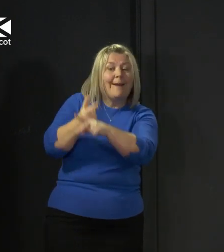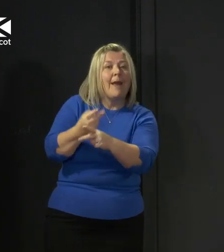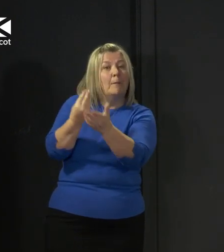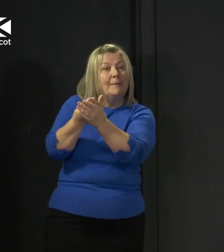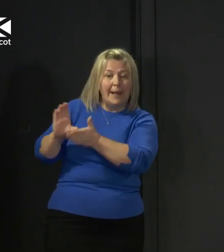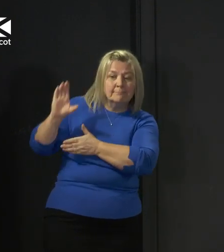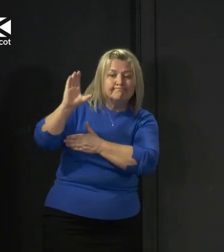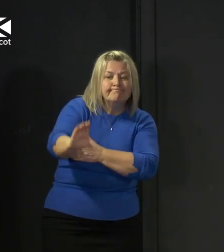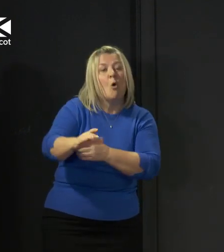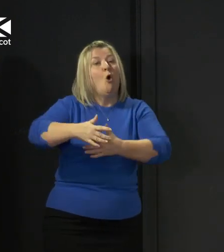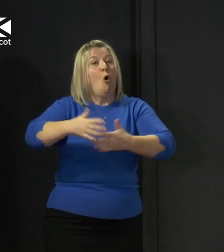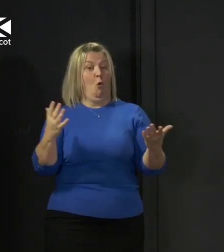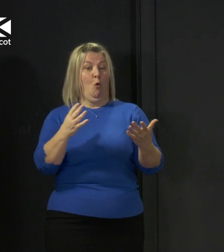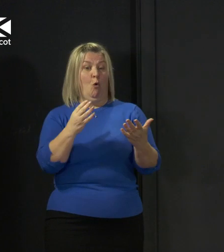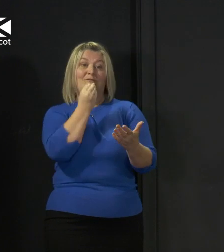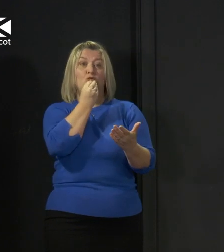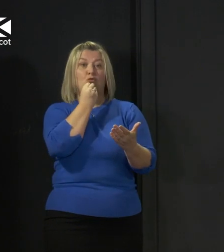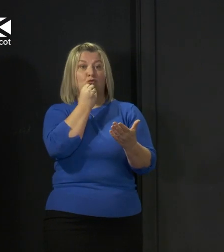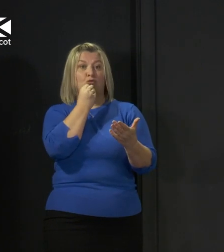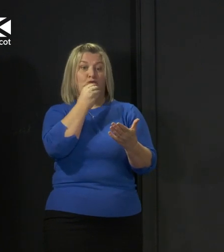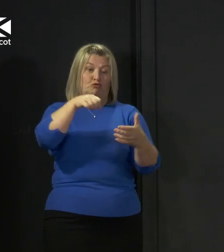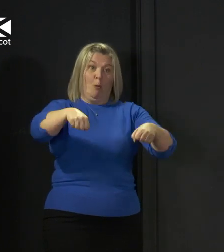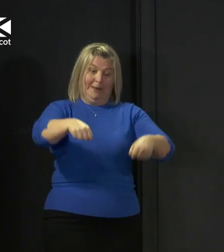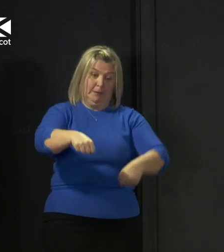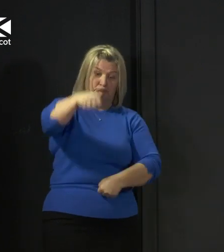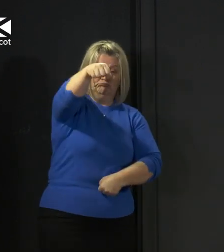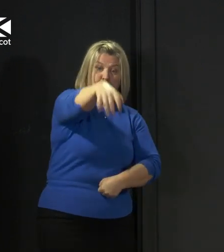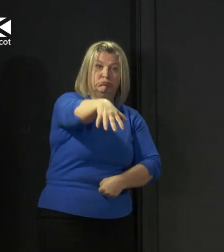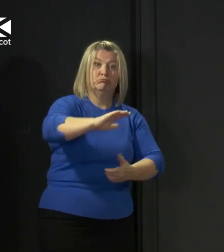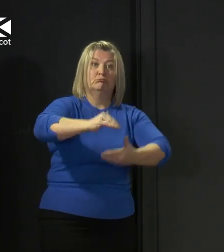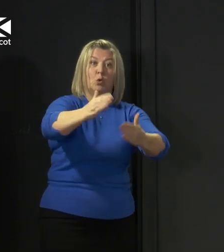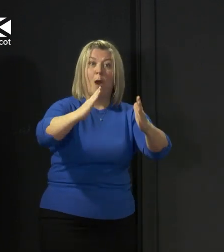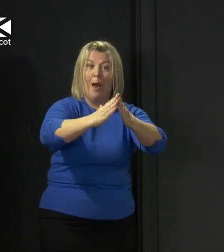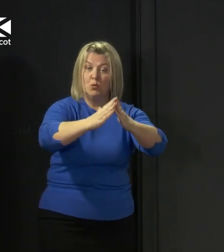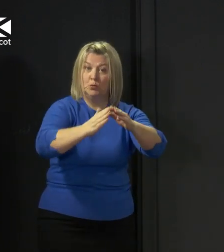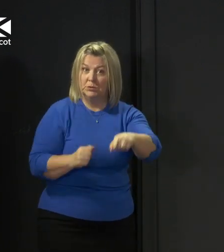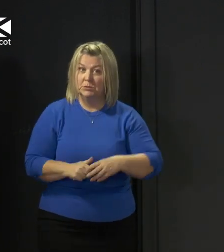being directly supplied and delivered to you so the number of that help language